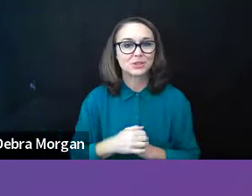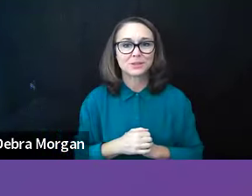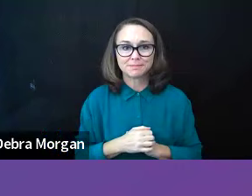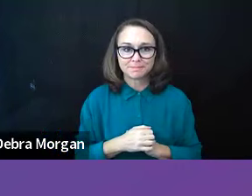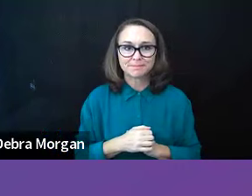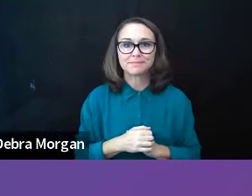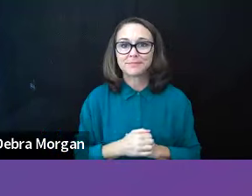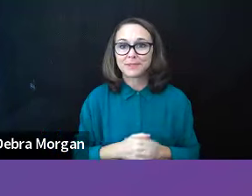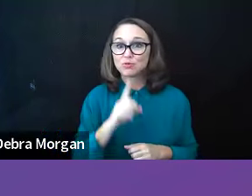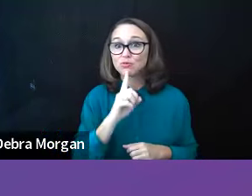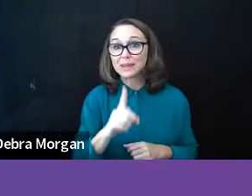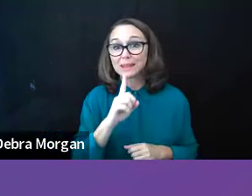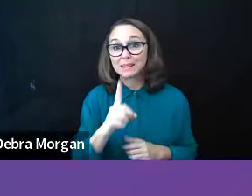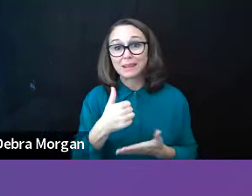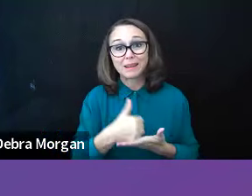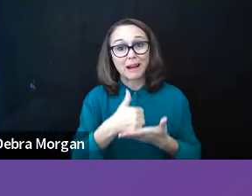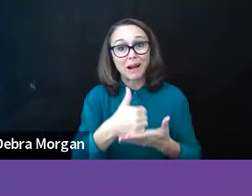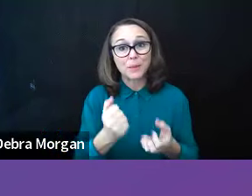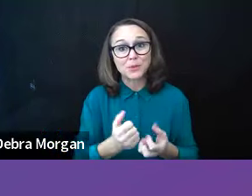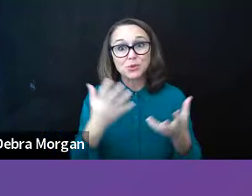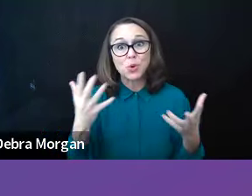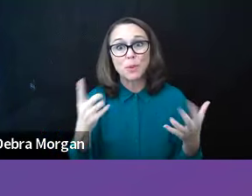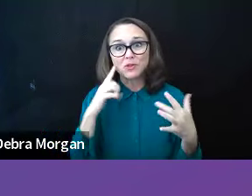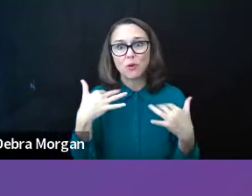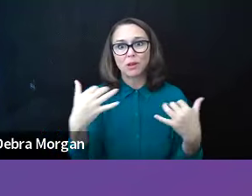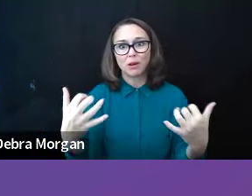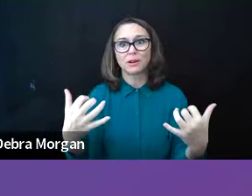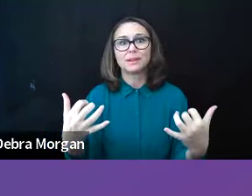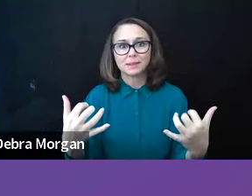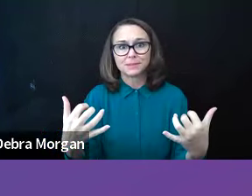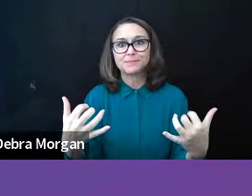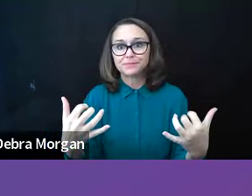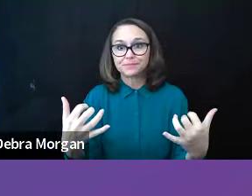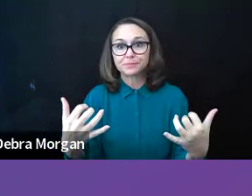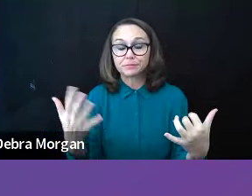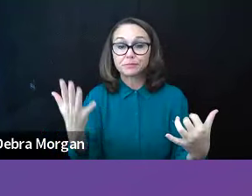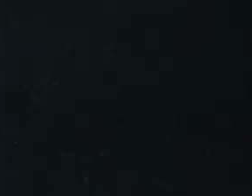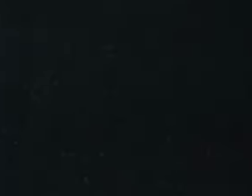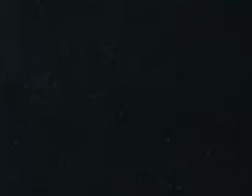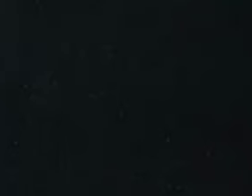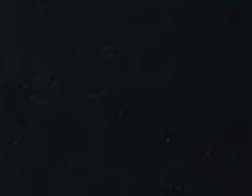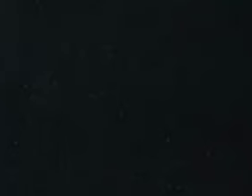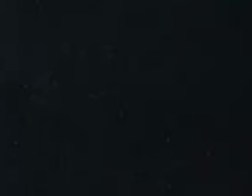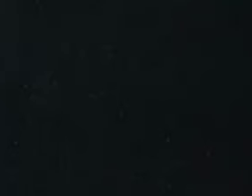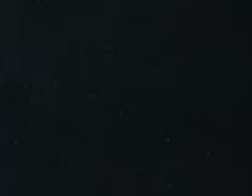helpful for our audience to hear, because we can, you know, at the CDC can talk, and ACF,